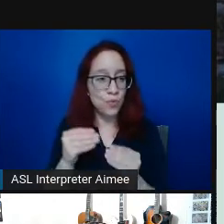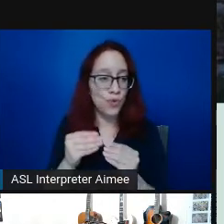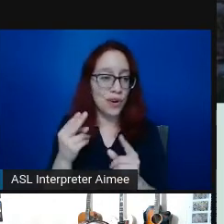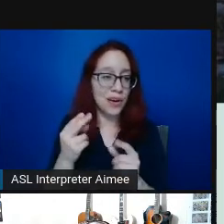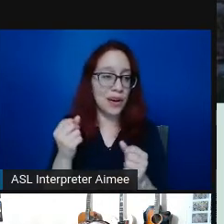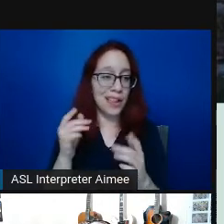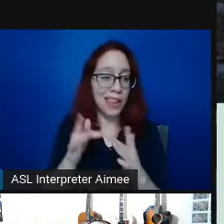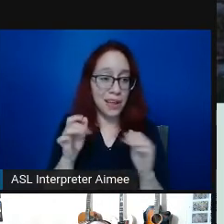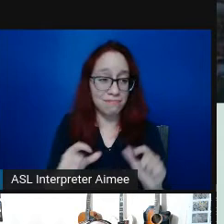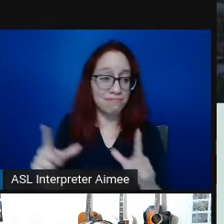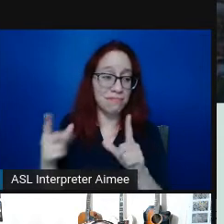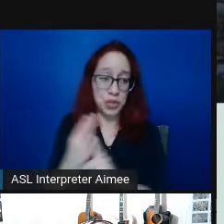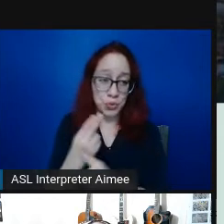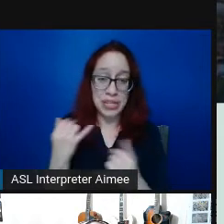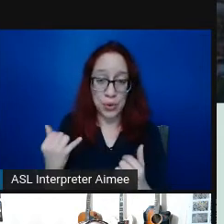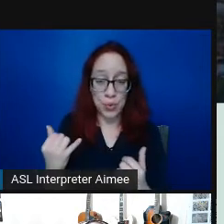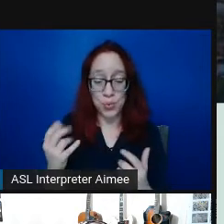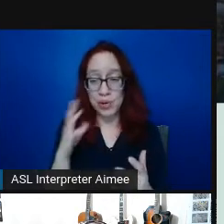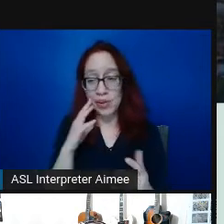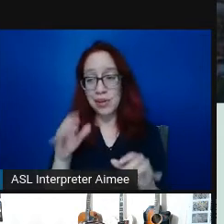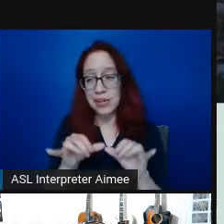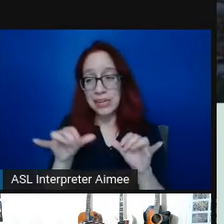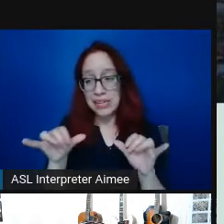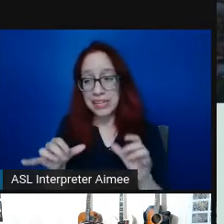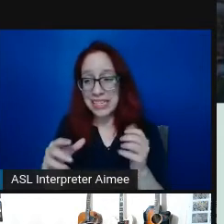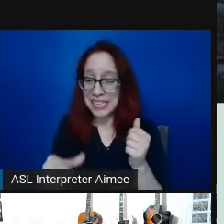and also assisted technologies like screen readers.